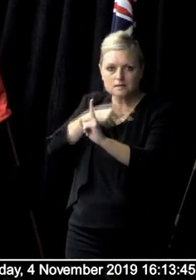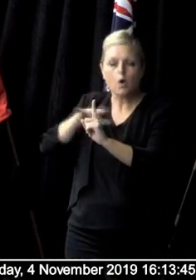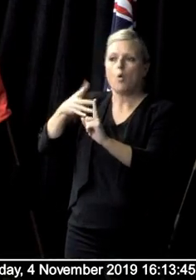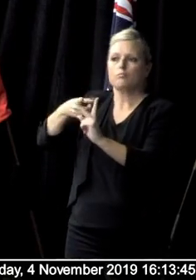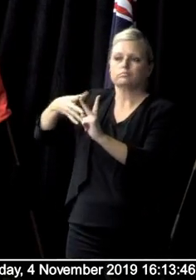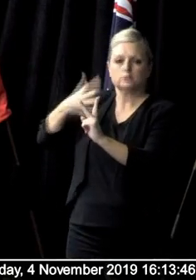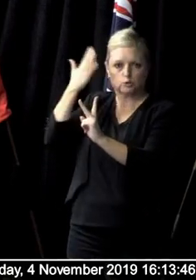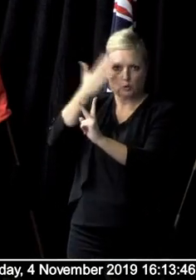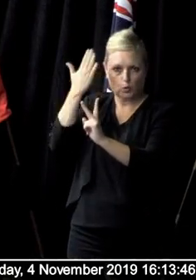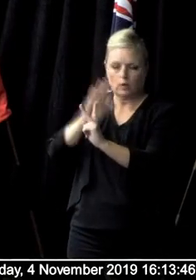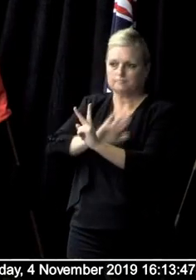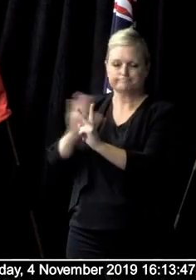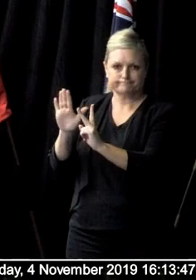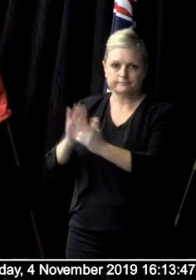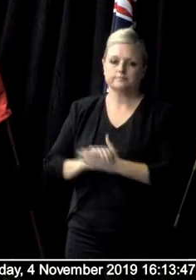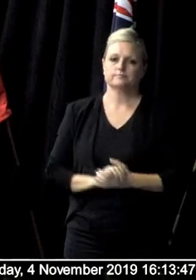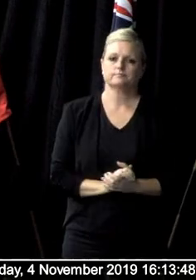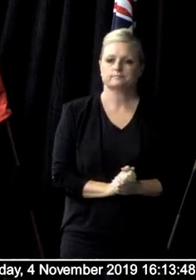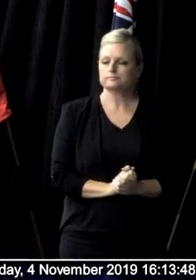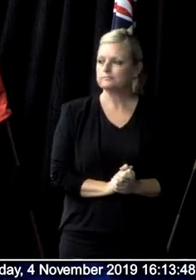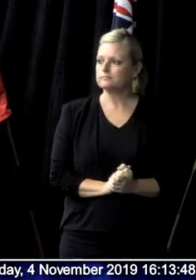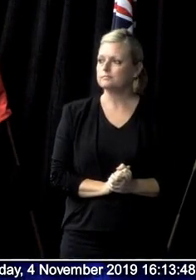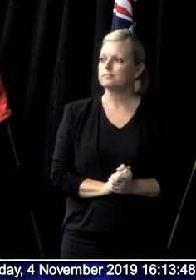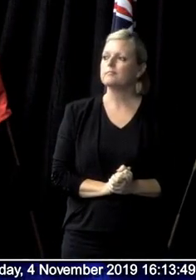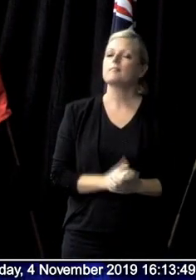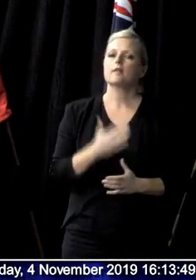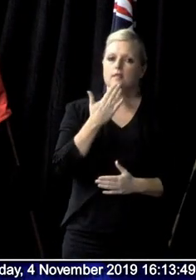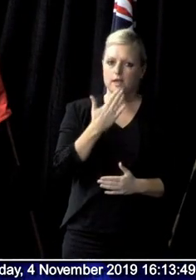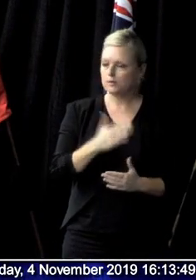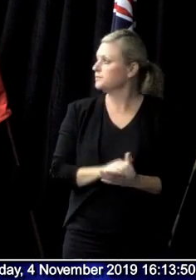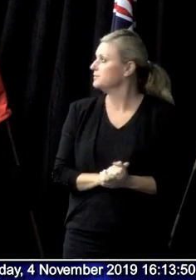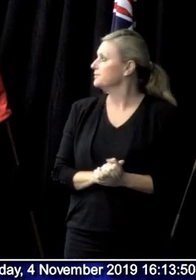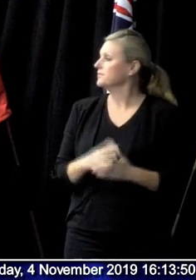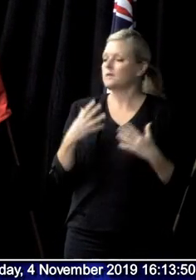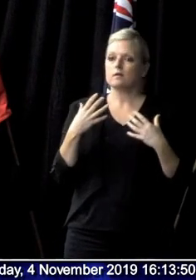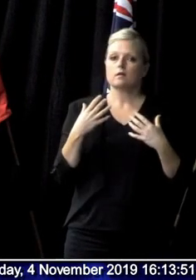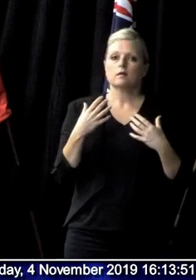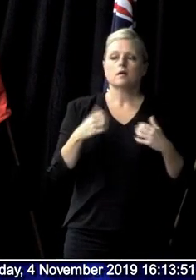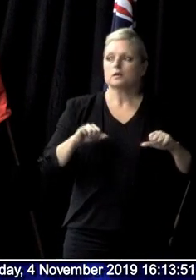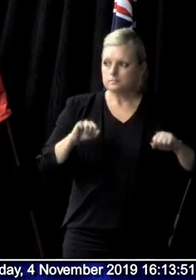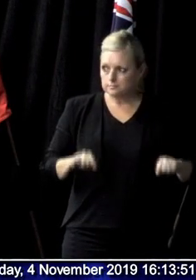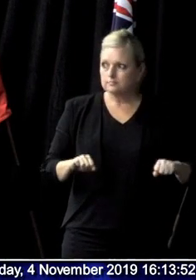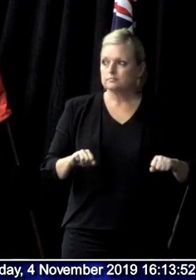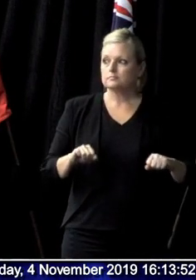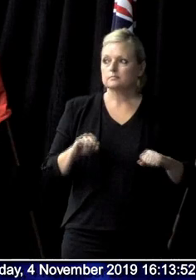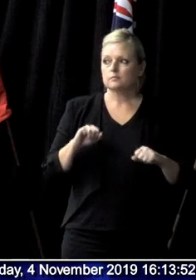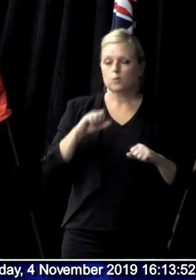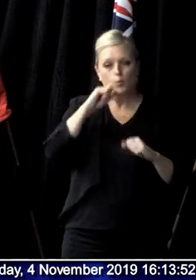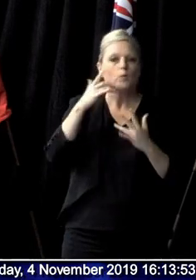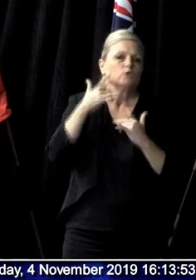to which he attended. All right. Thank you. And you will you will check with Dr Bridle that meets her needs. Yes, I will.